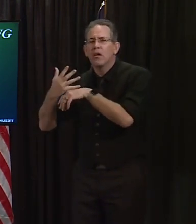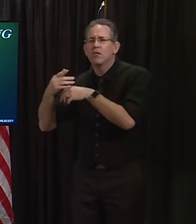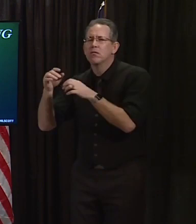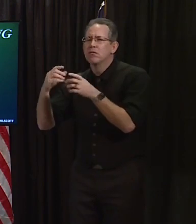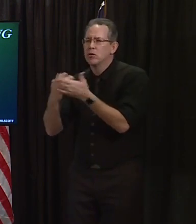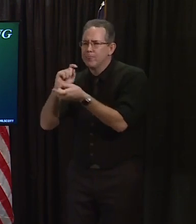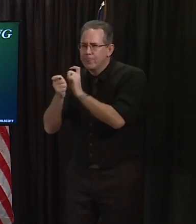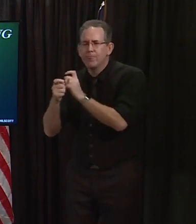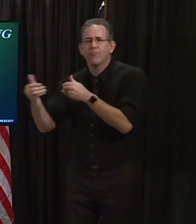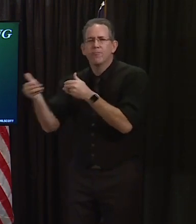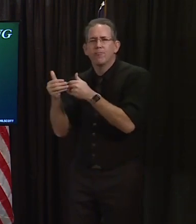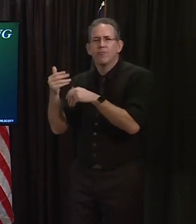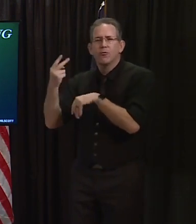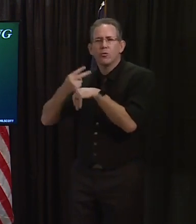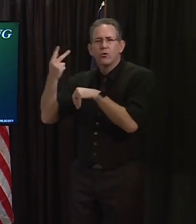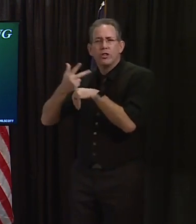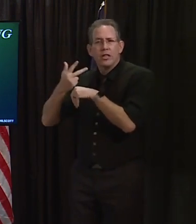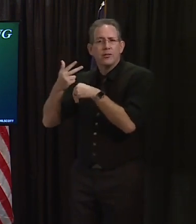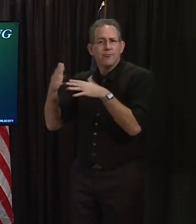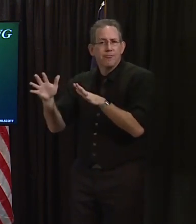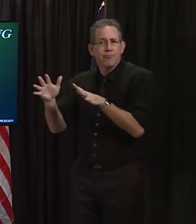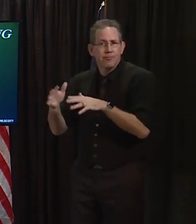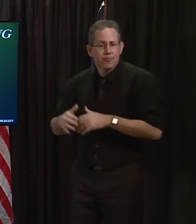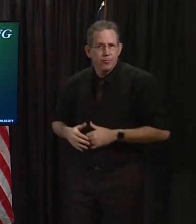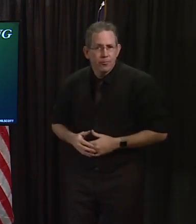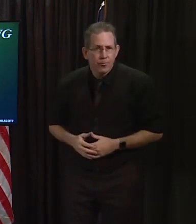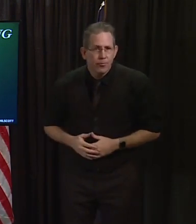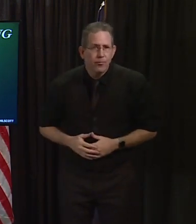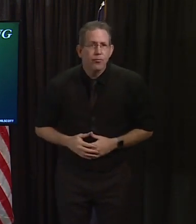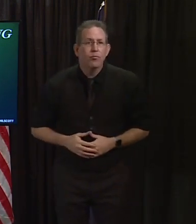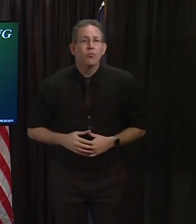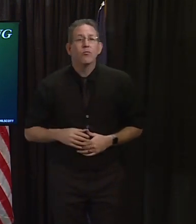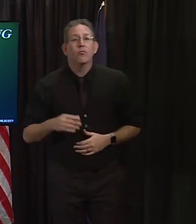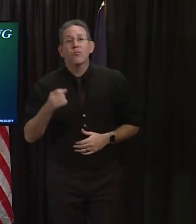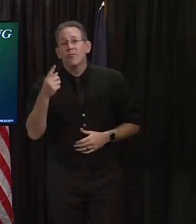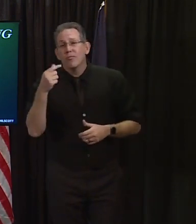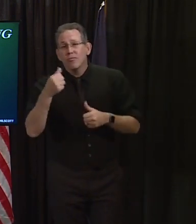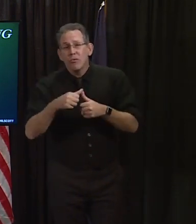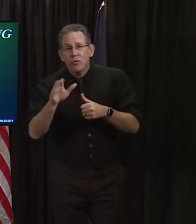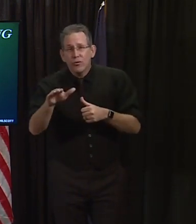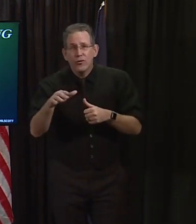addition, because of the glitch 40,000 lab results were delayed in being